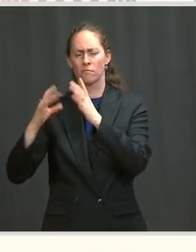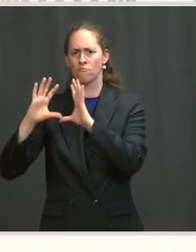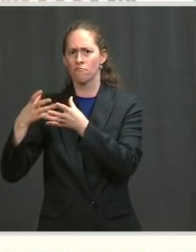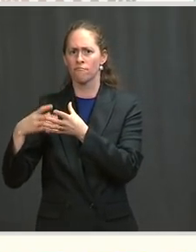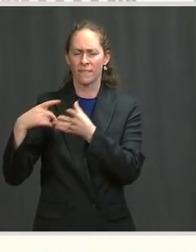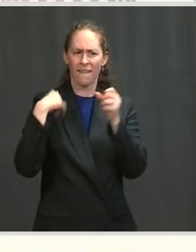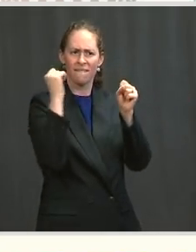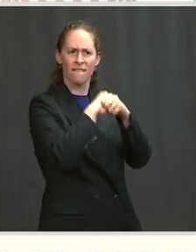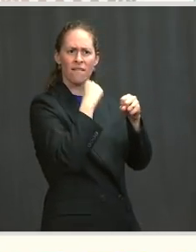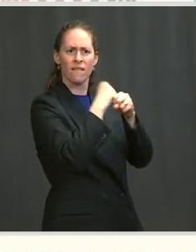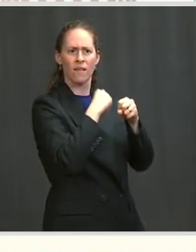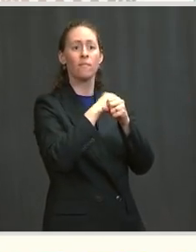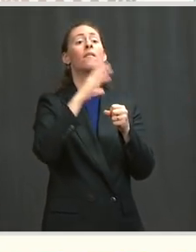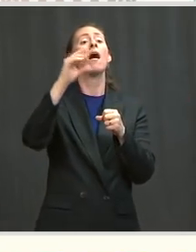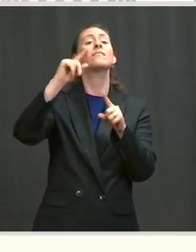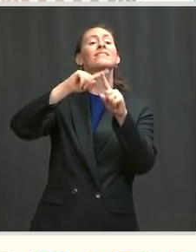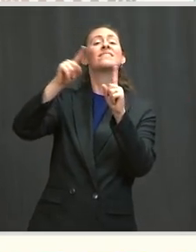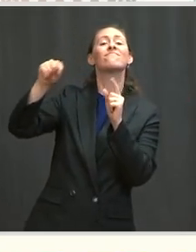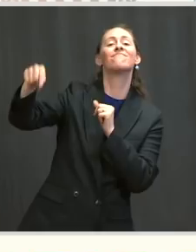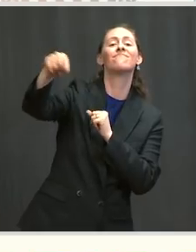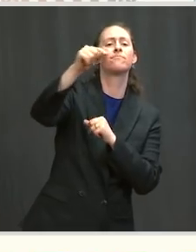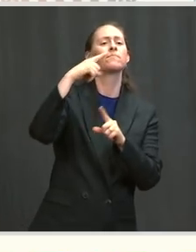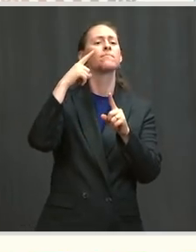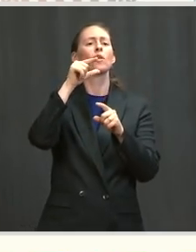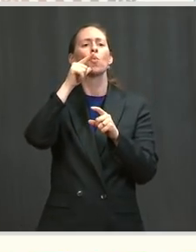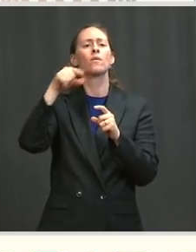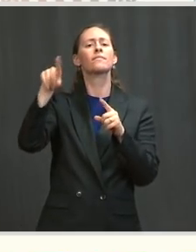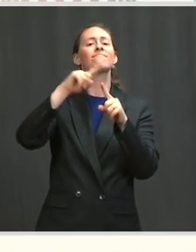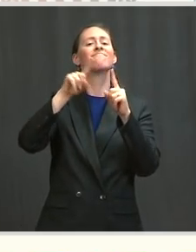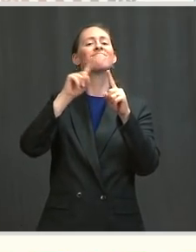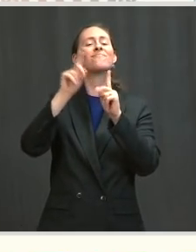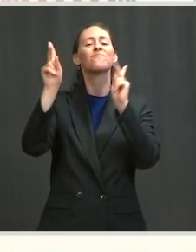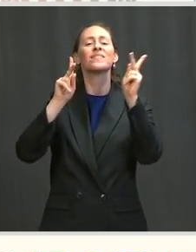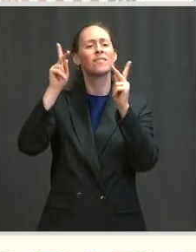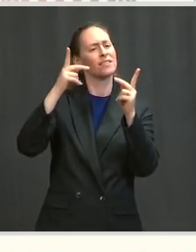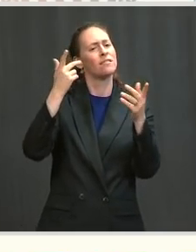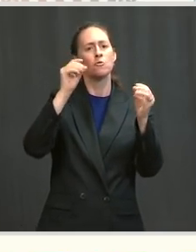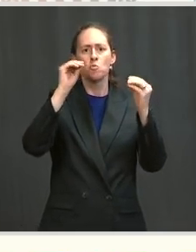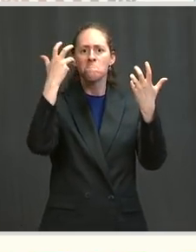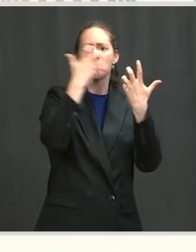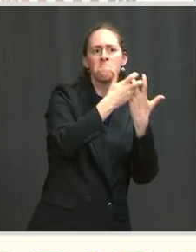of young transgender and non-binary people by showing people who we are, not what we are.